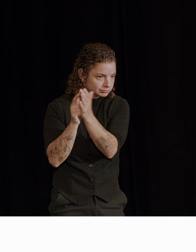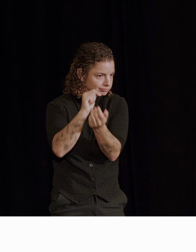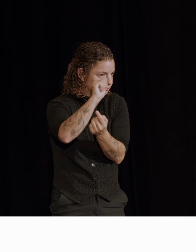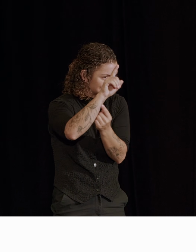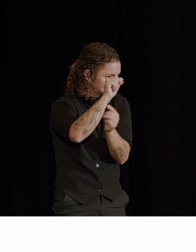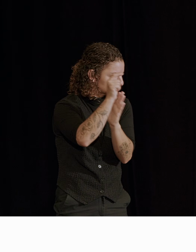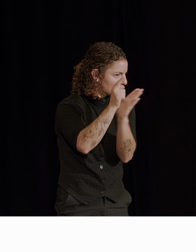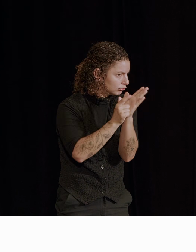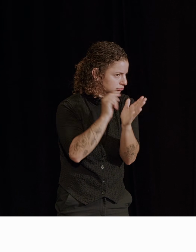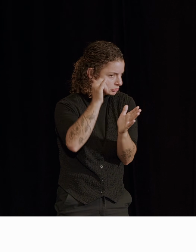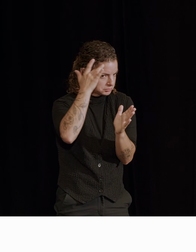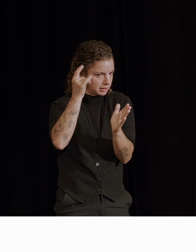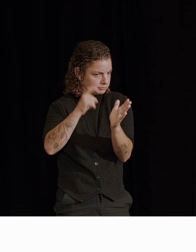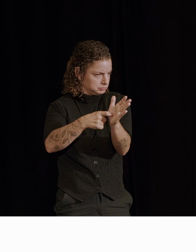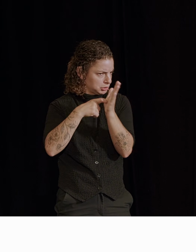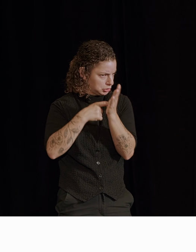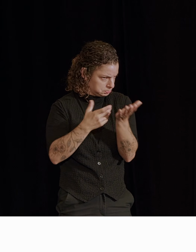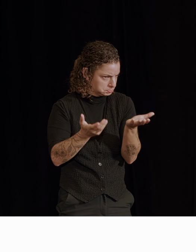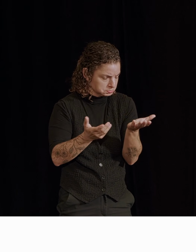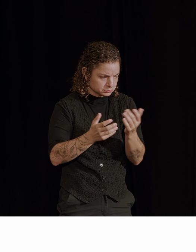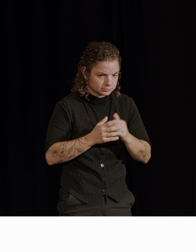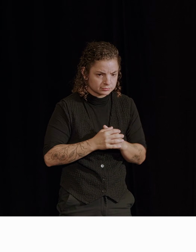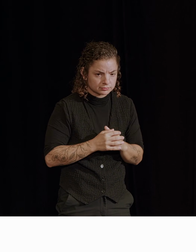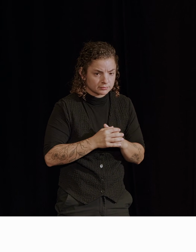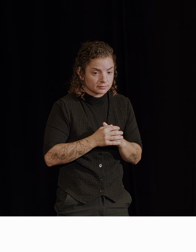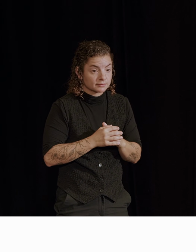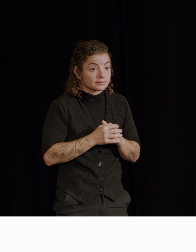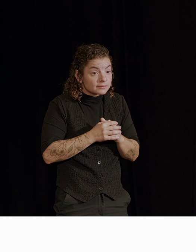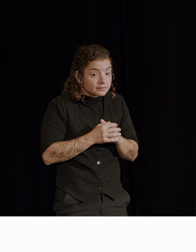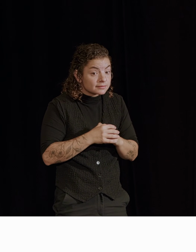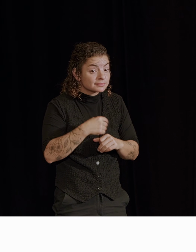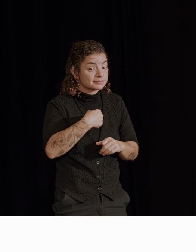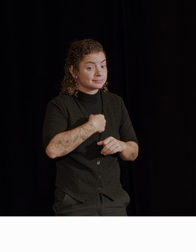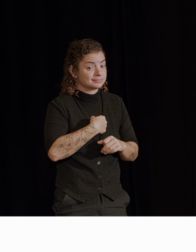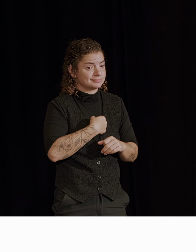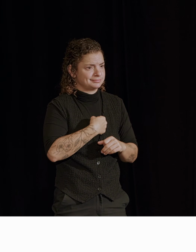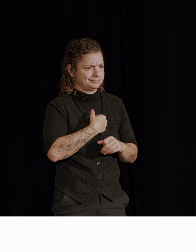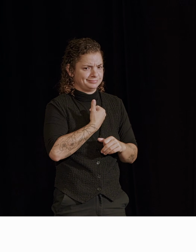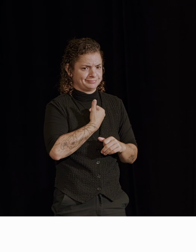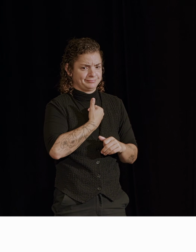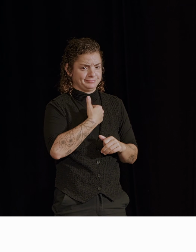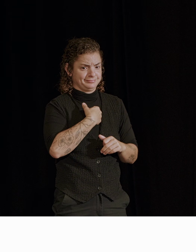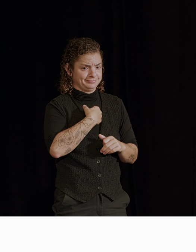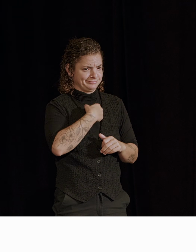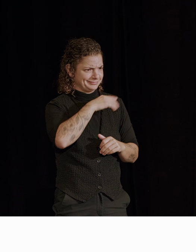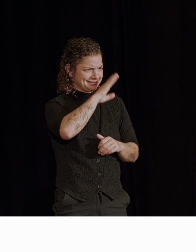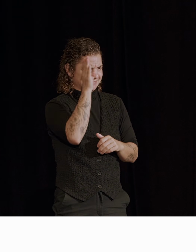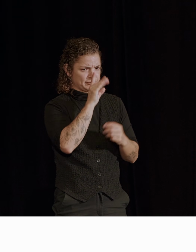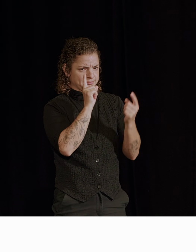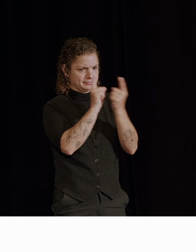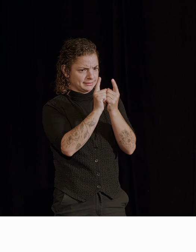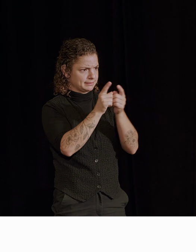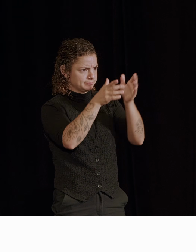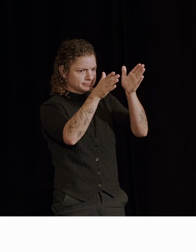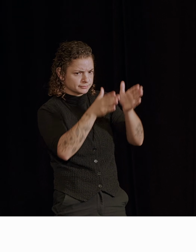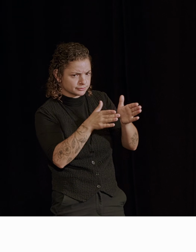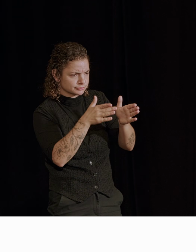However, I have never found a person that I have talked to that has encountered a